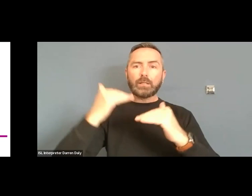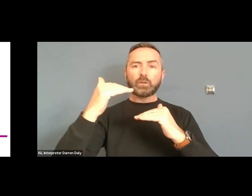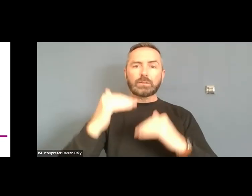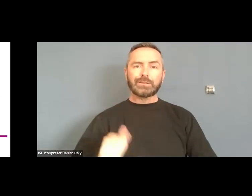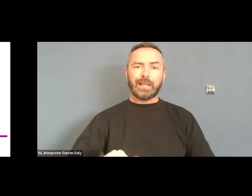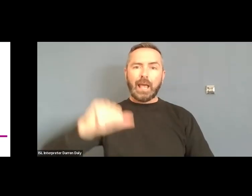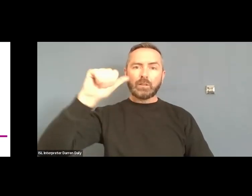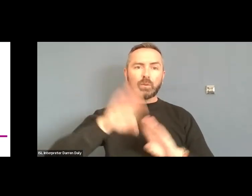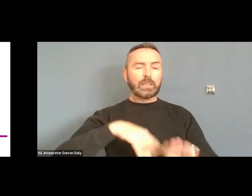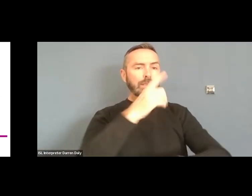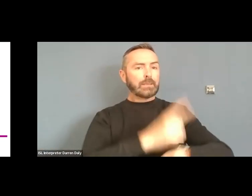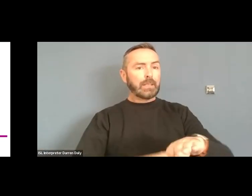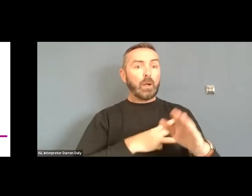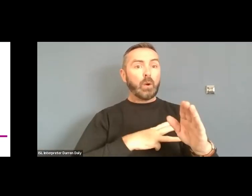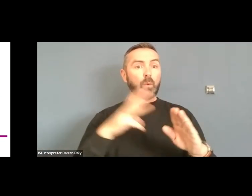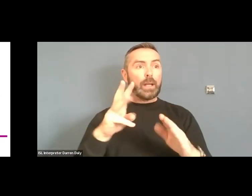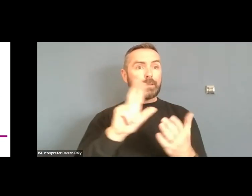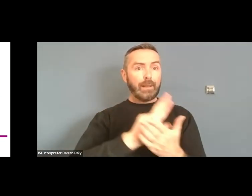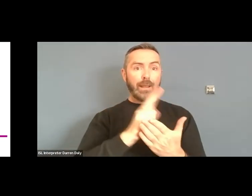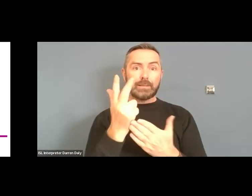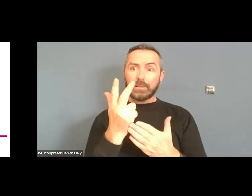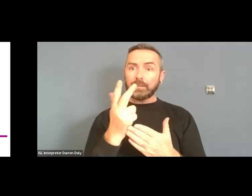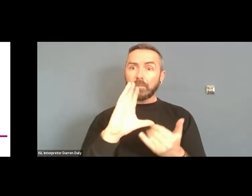"Once you reach 18 all the services stop."